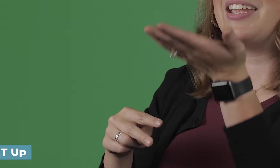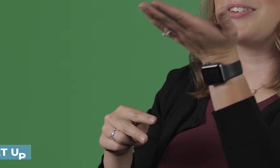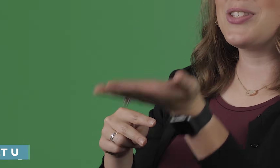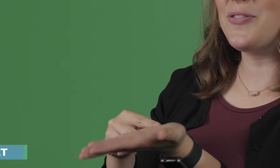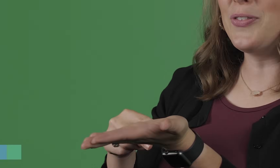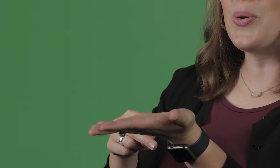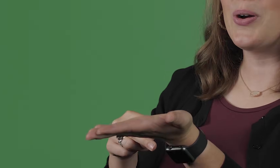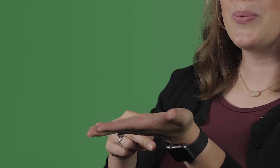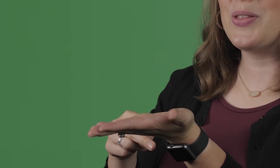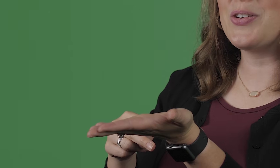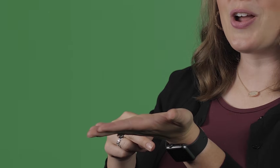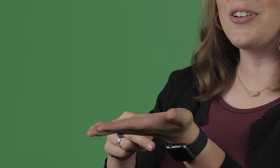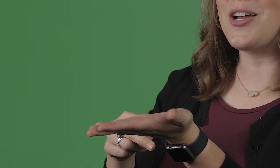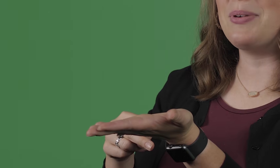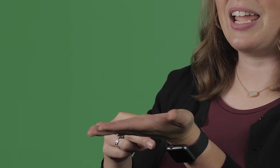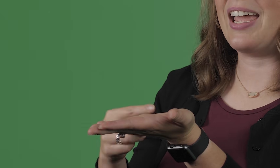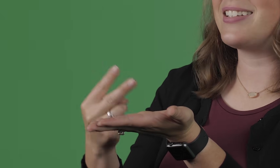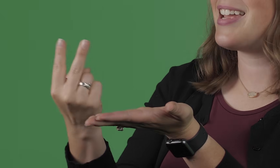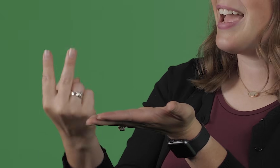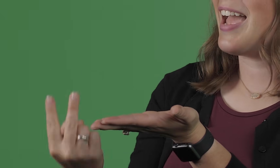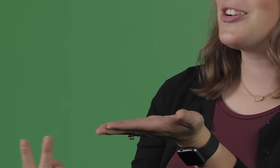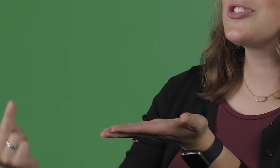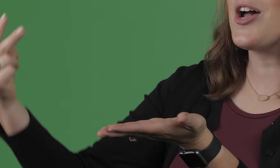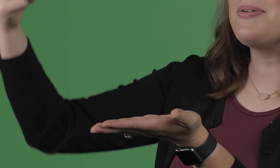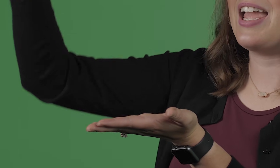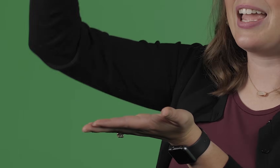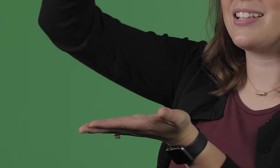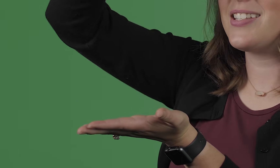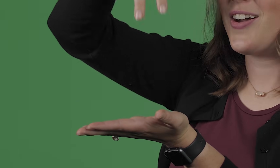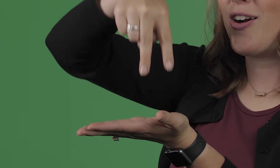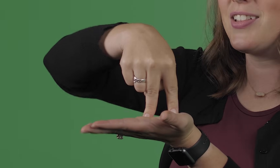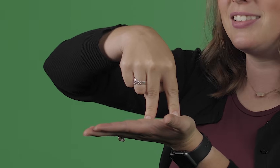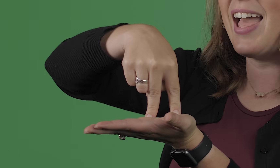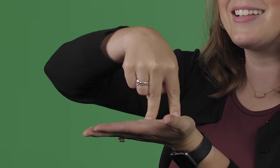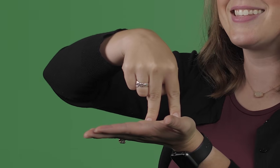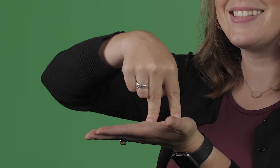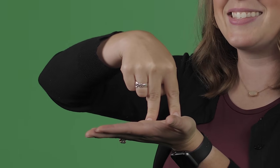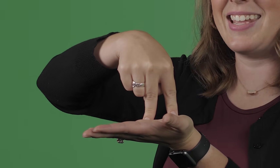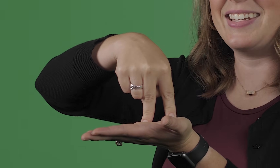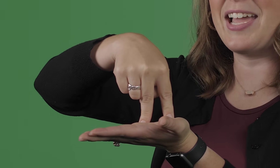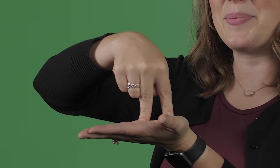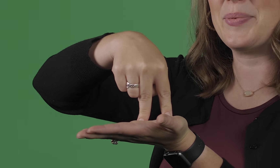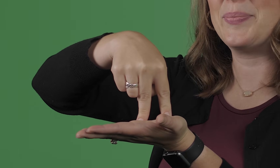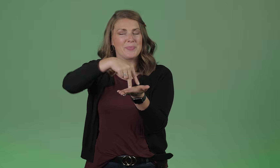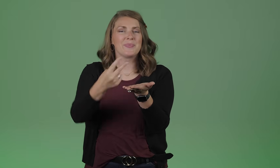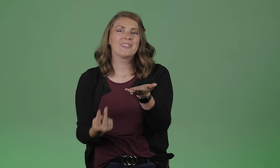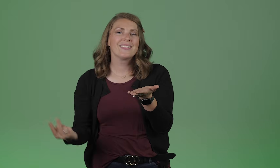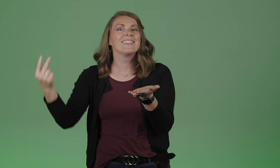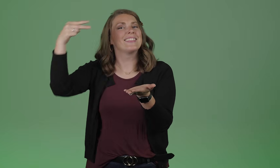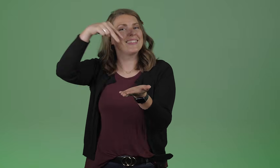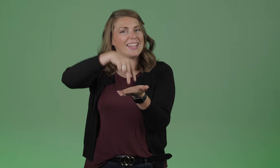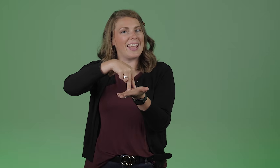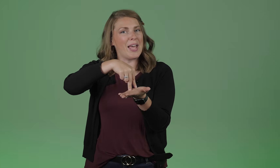here's the floor with your non-dominant hand and your dominant hand are the legs standing up 'get up.'